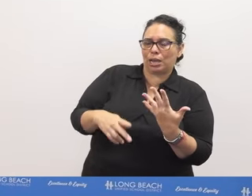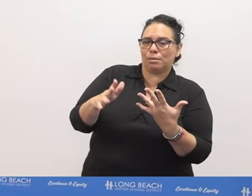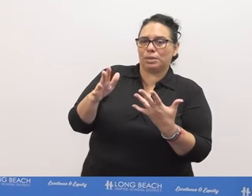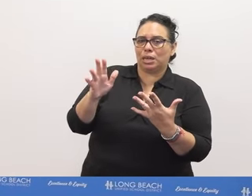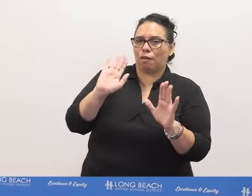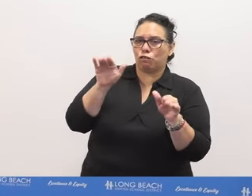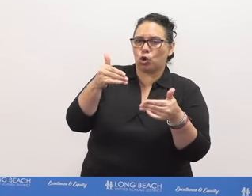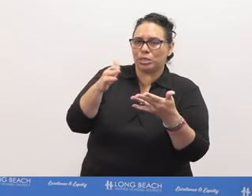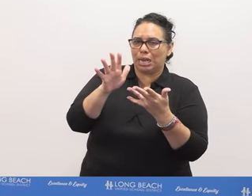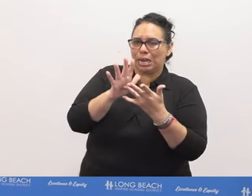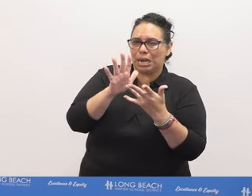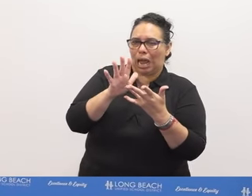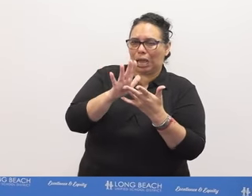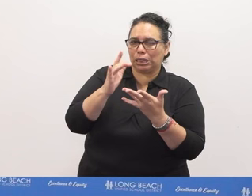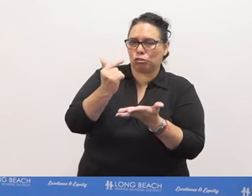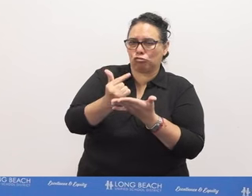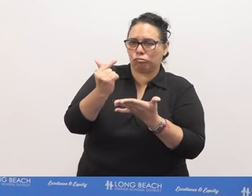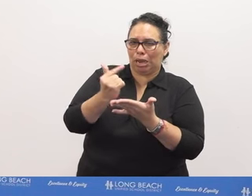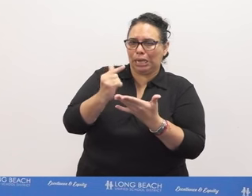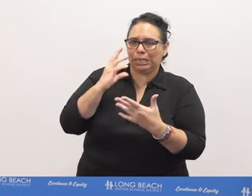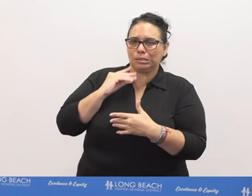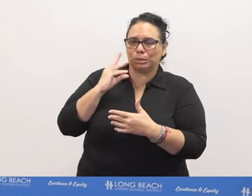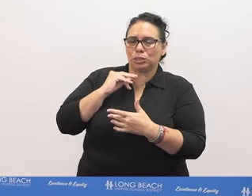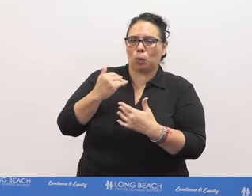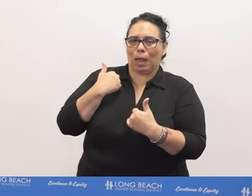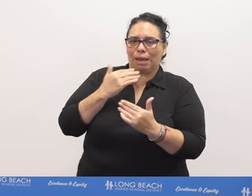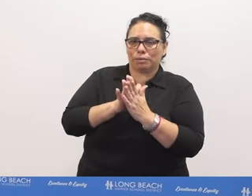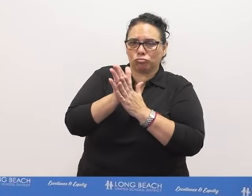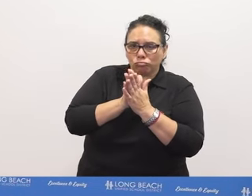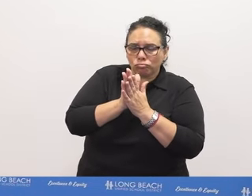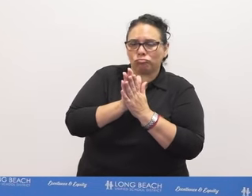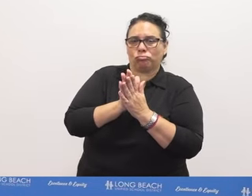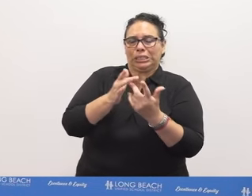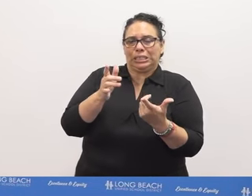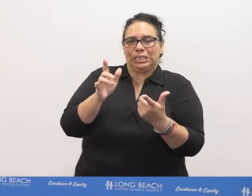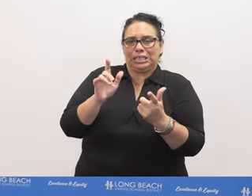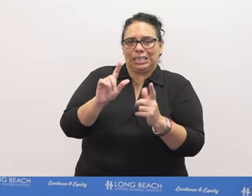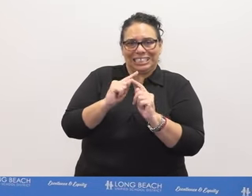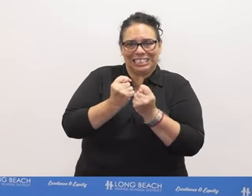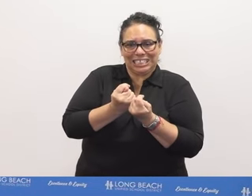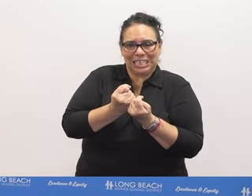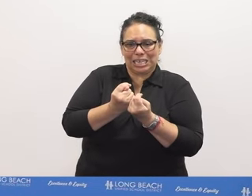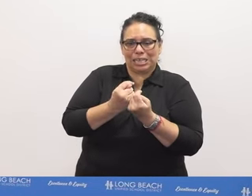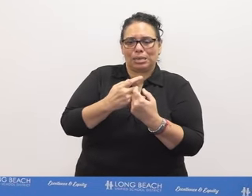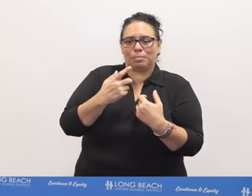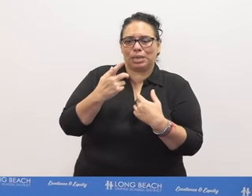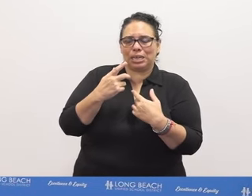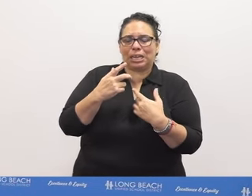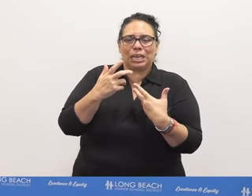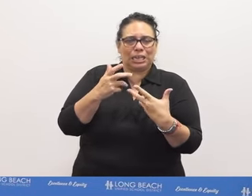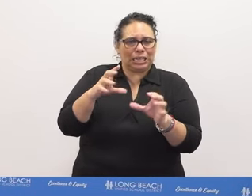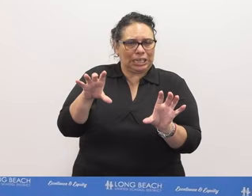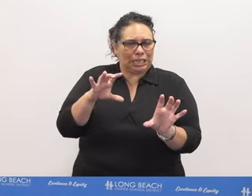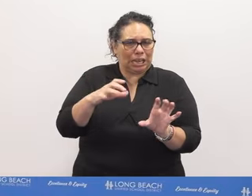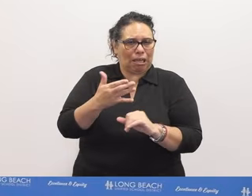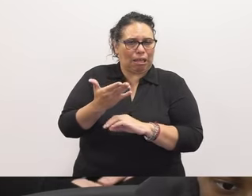And so we have what we call drivers and a small team that did PDSA cycles throughout the last three years technically.